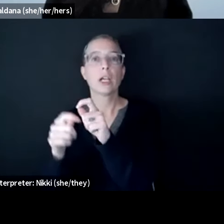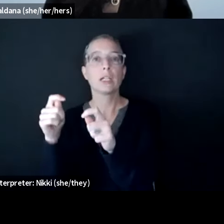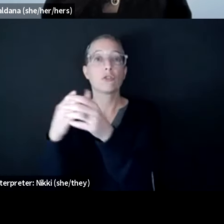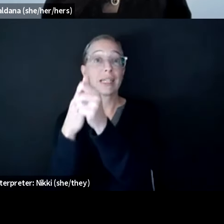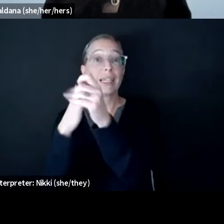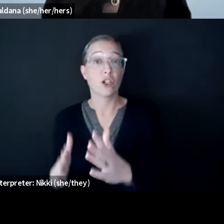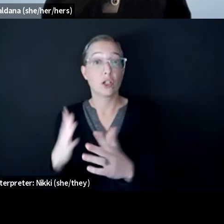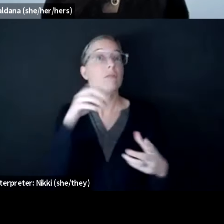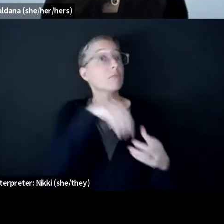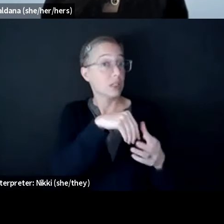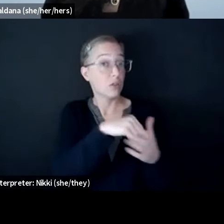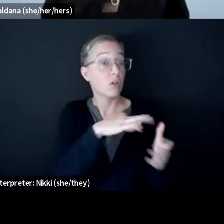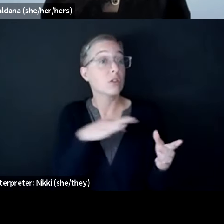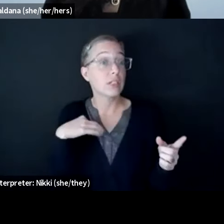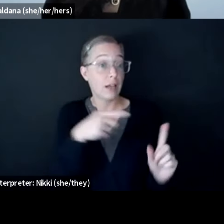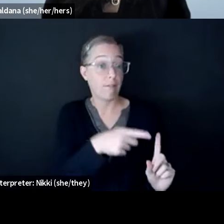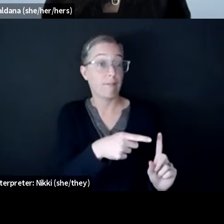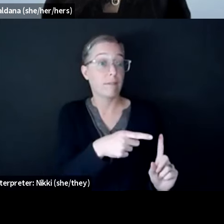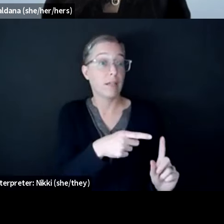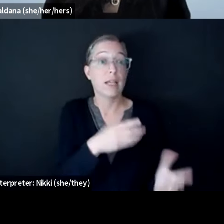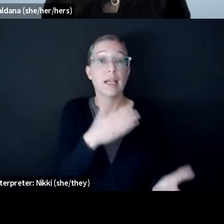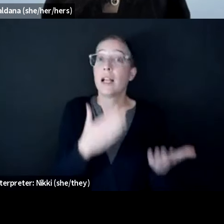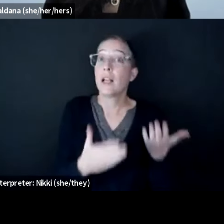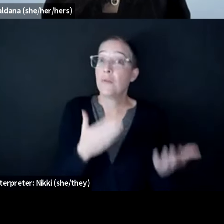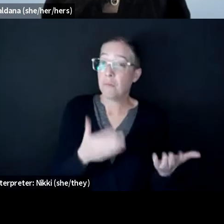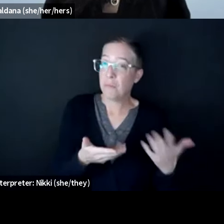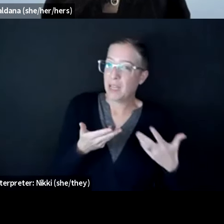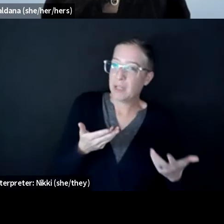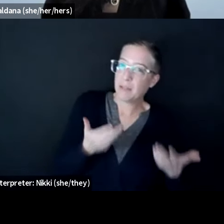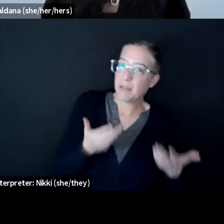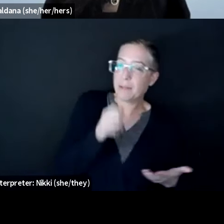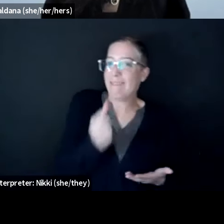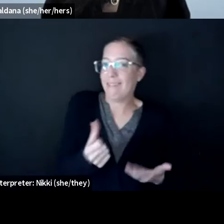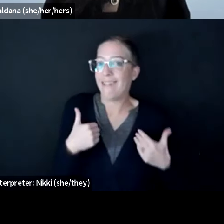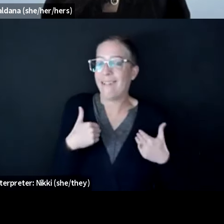Melissa Dattalo: They may or may not have had a health promotions coordinator and they may or may.